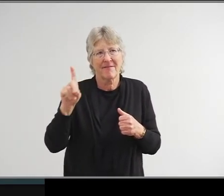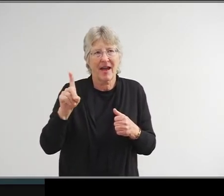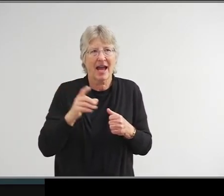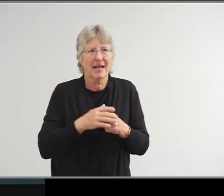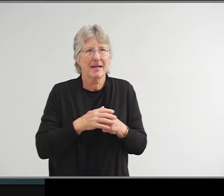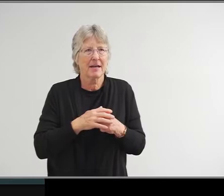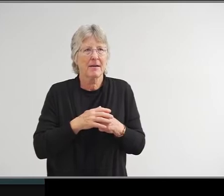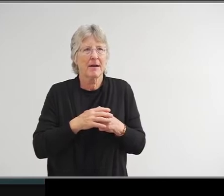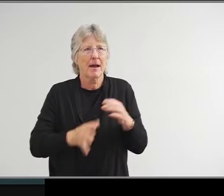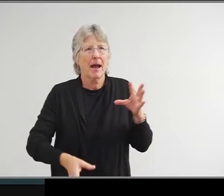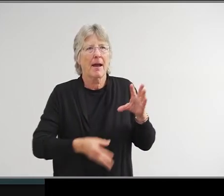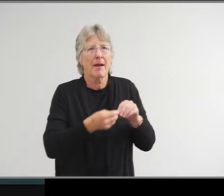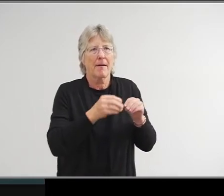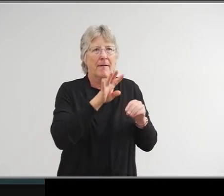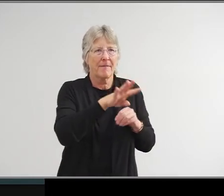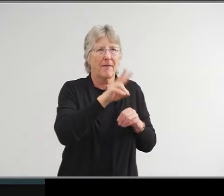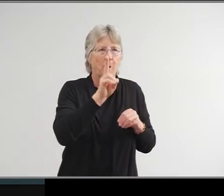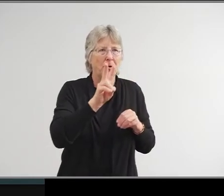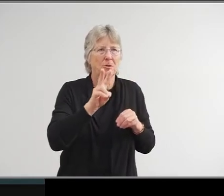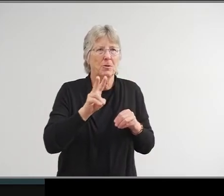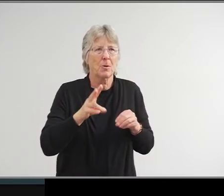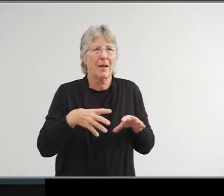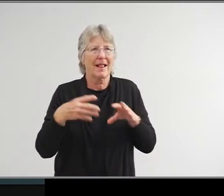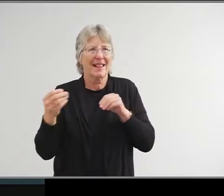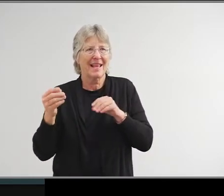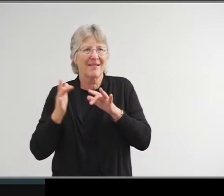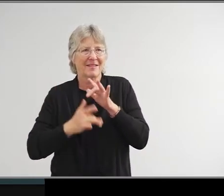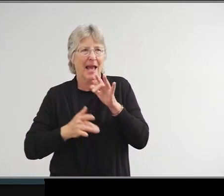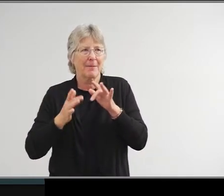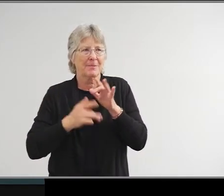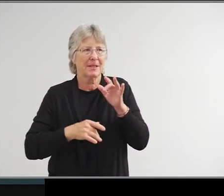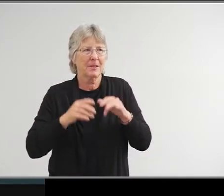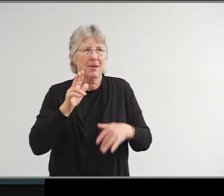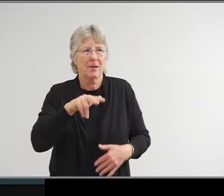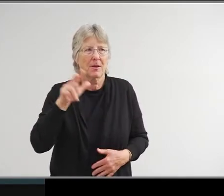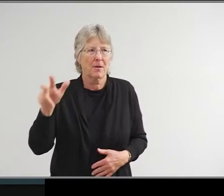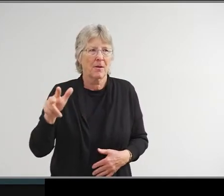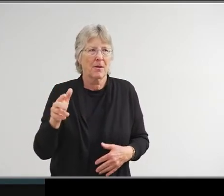42 leaves of absence, 33 separations deceit